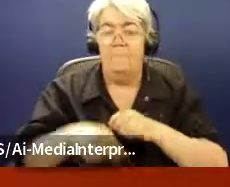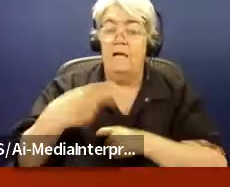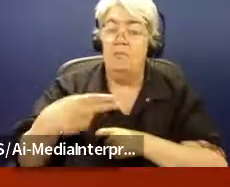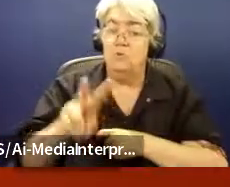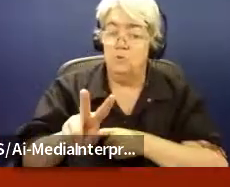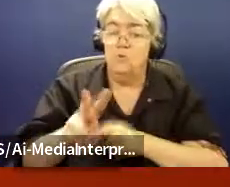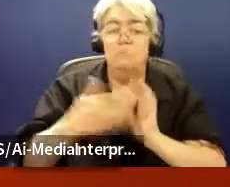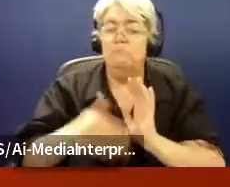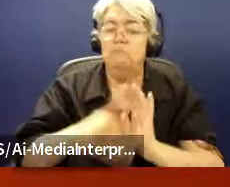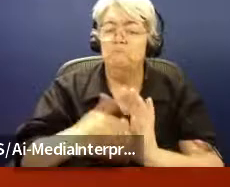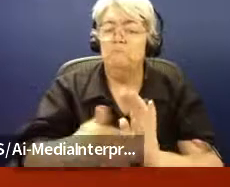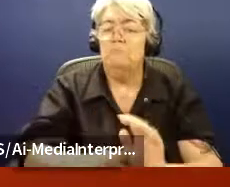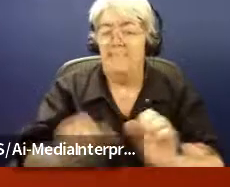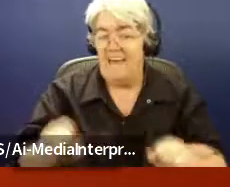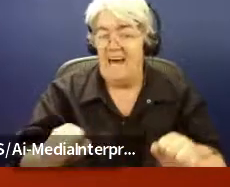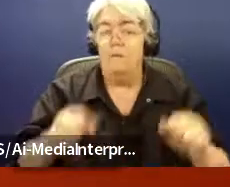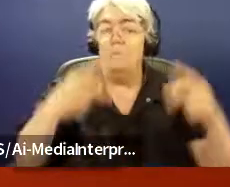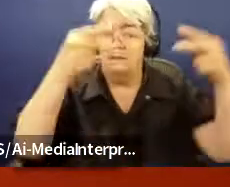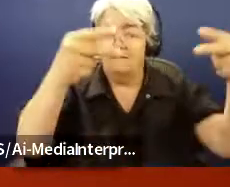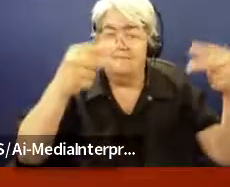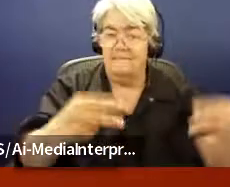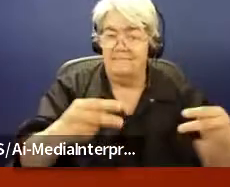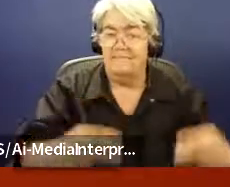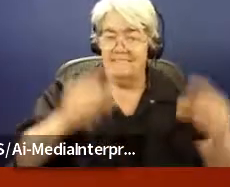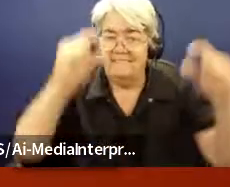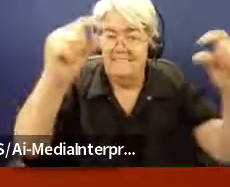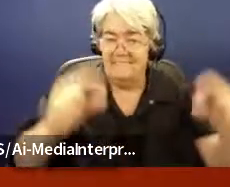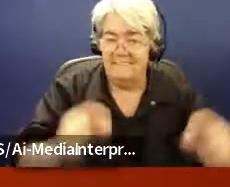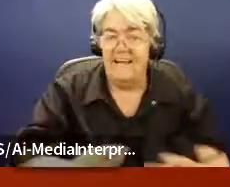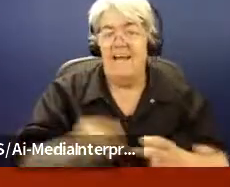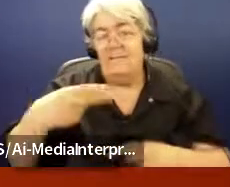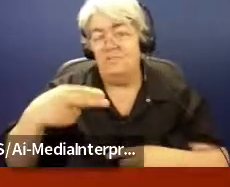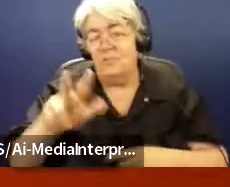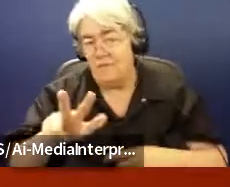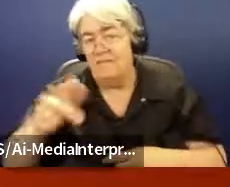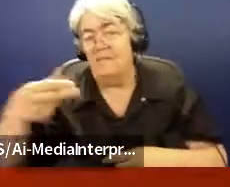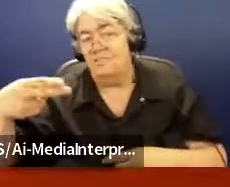should be organized, it should be based on importance, each one should be used once per page,